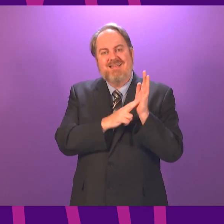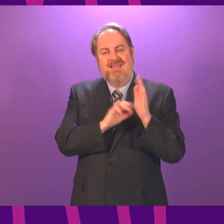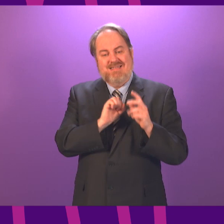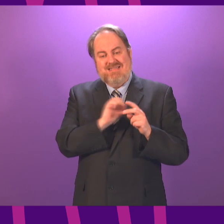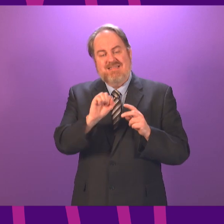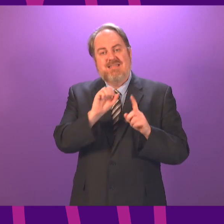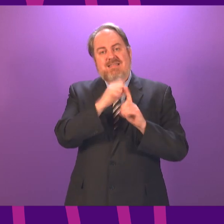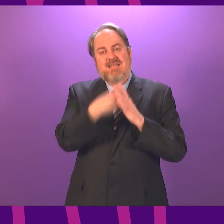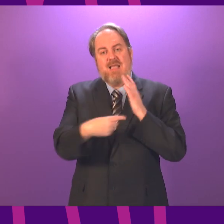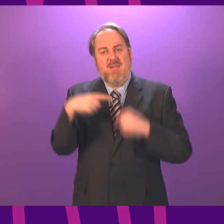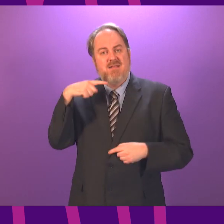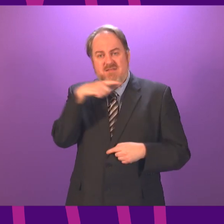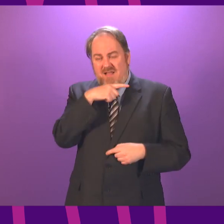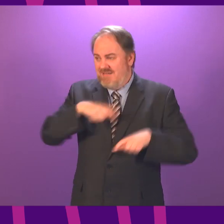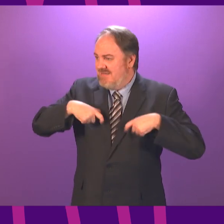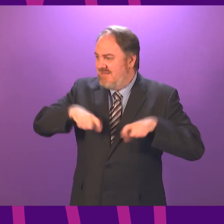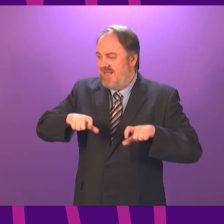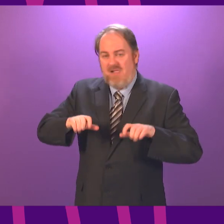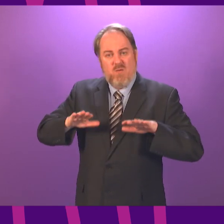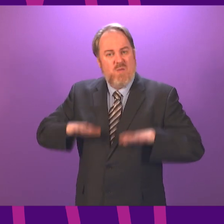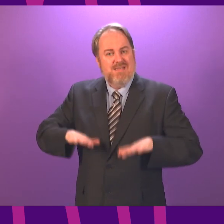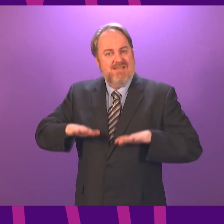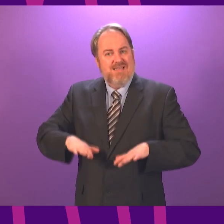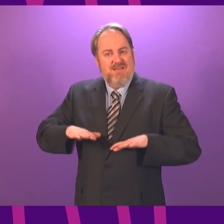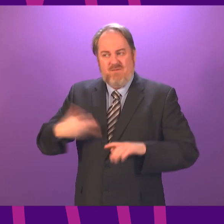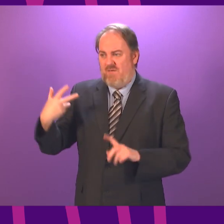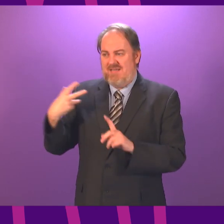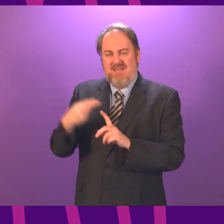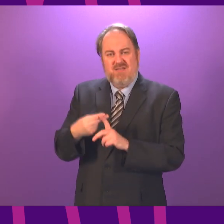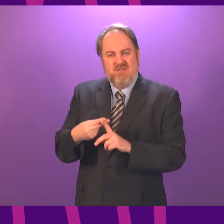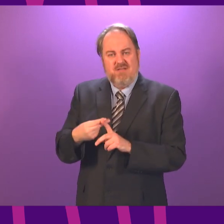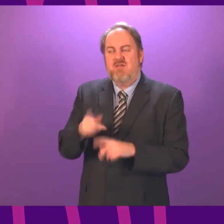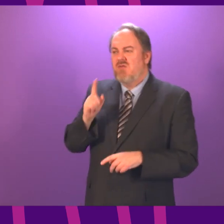for the vaccine. NHS England has just issued guidance to general practitioners recommending